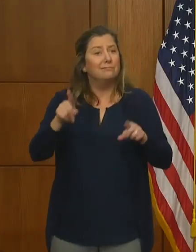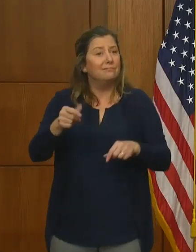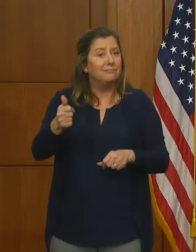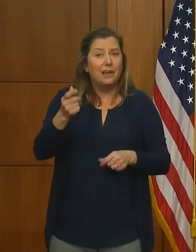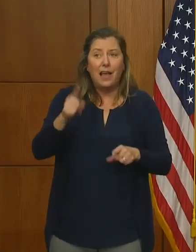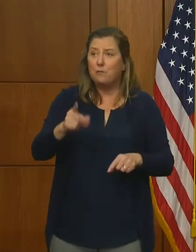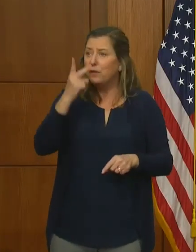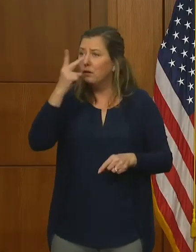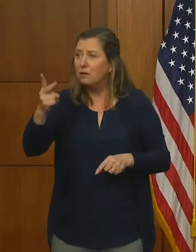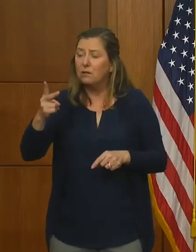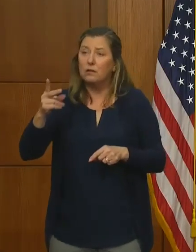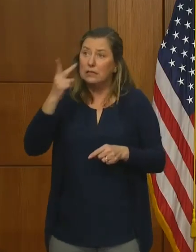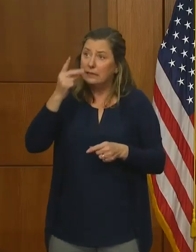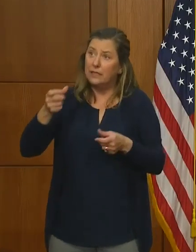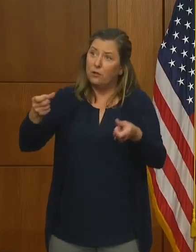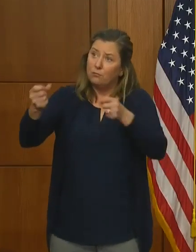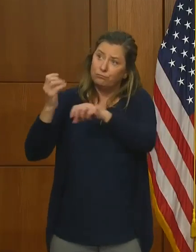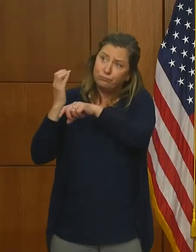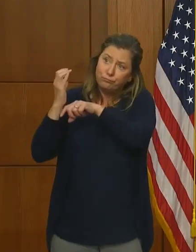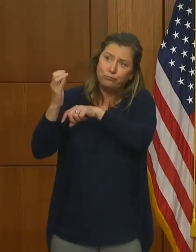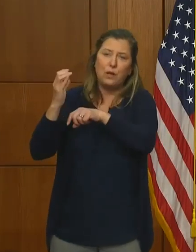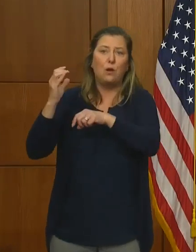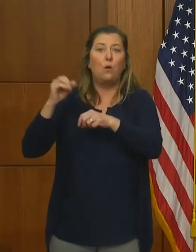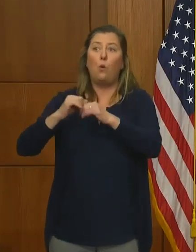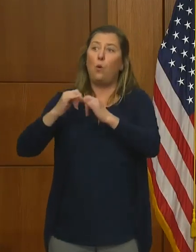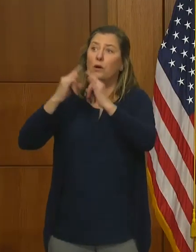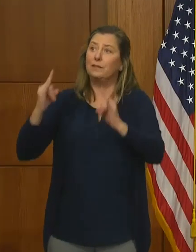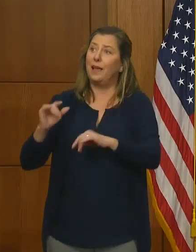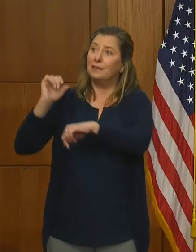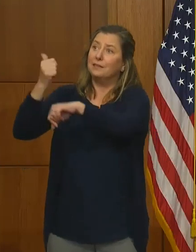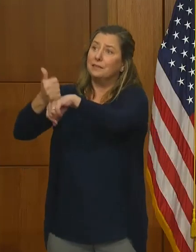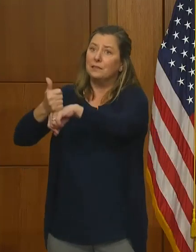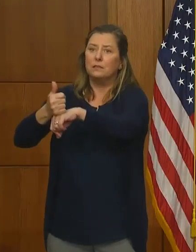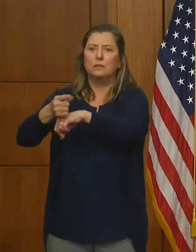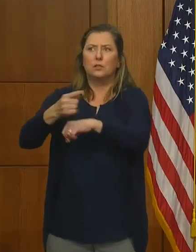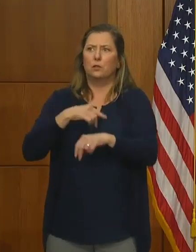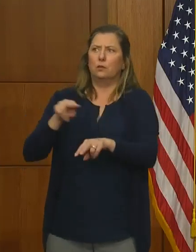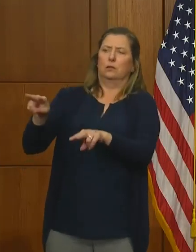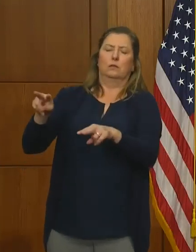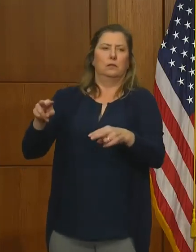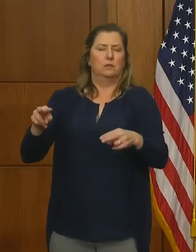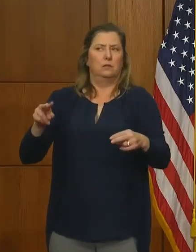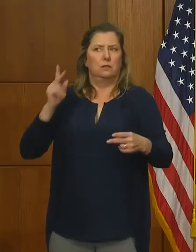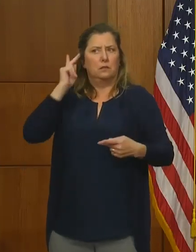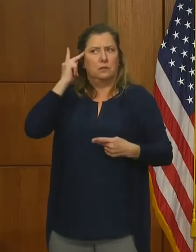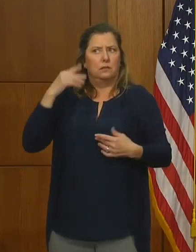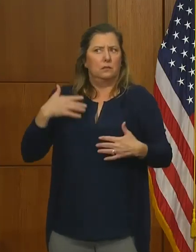SEE THEM WHAT DO YOU SAY THEIR VEHICLES ARE THE TENTS THAT